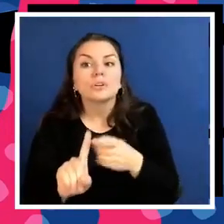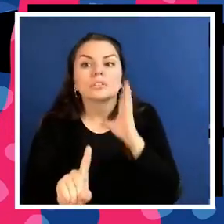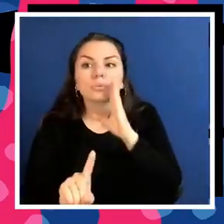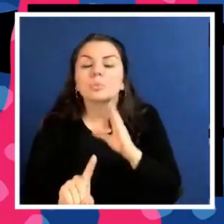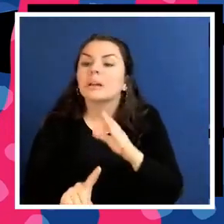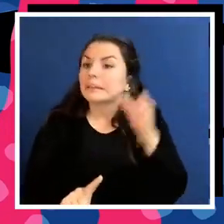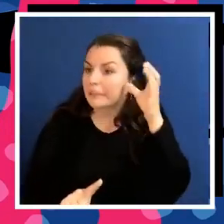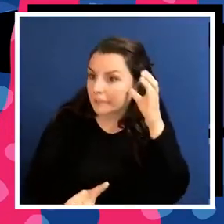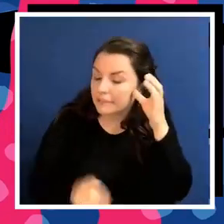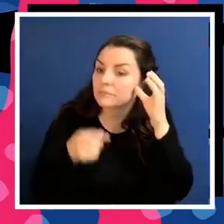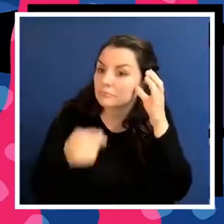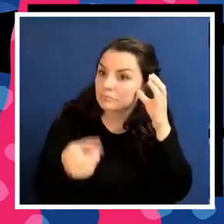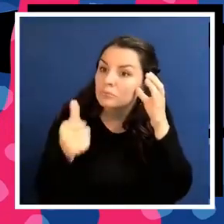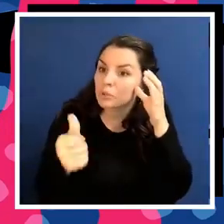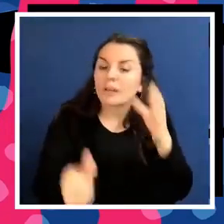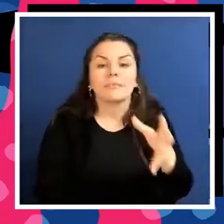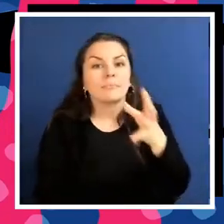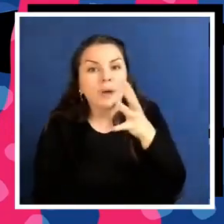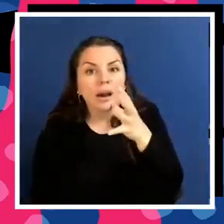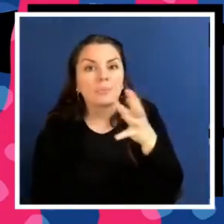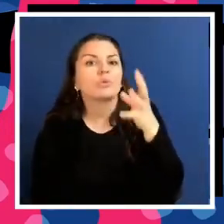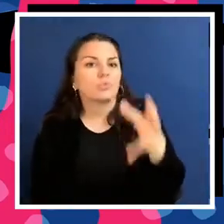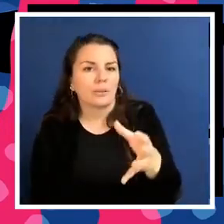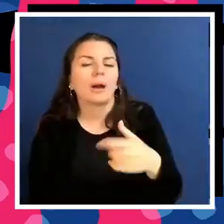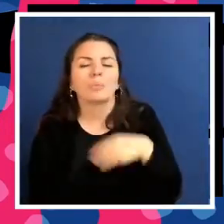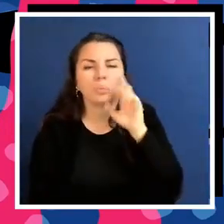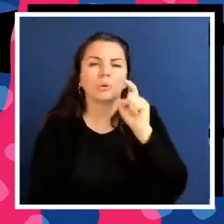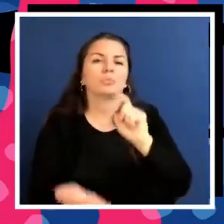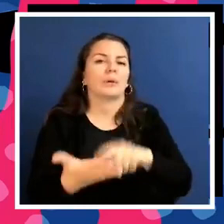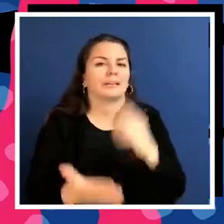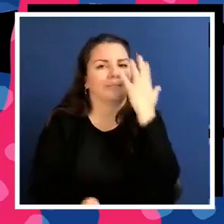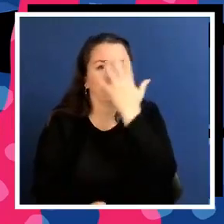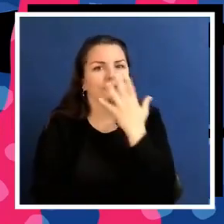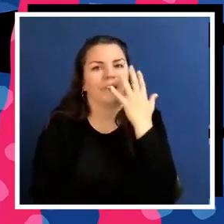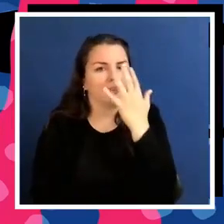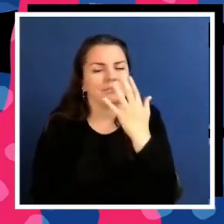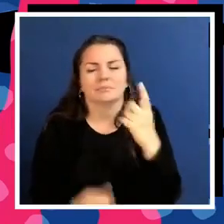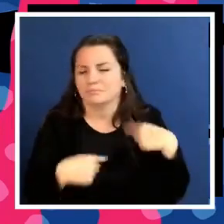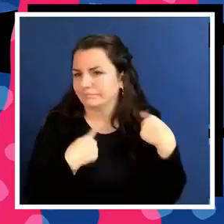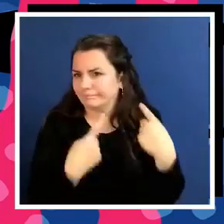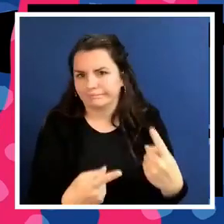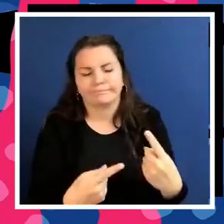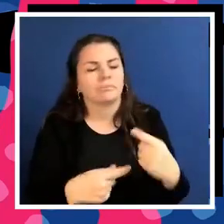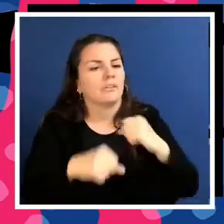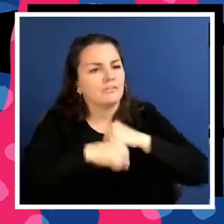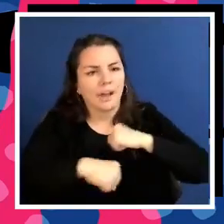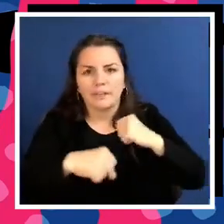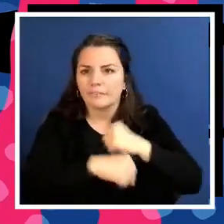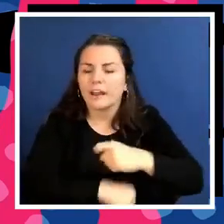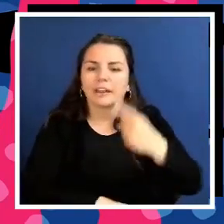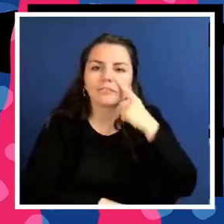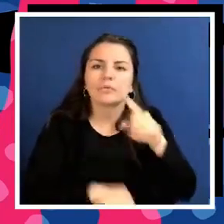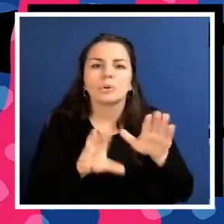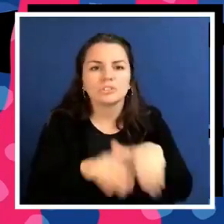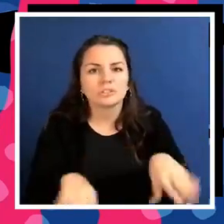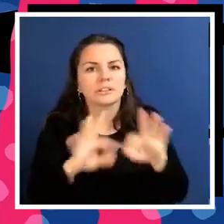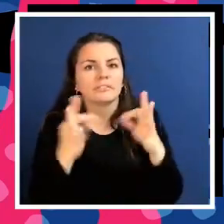IS FOR THEM.